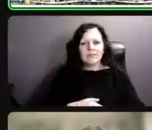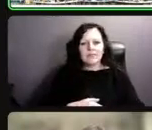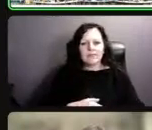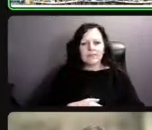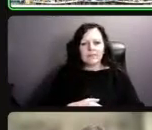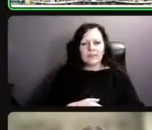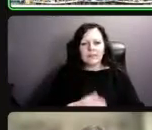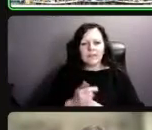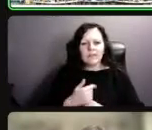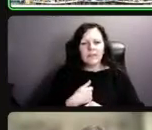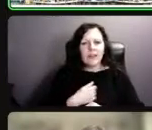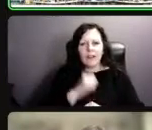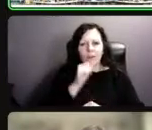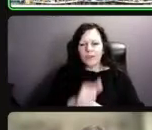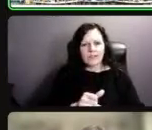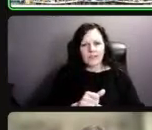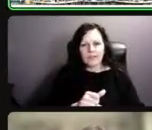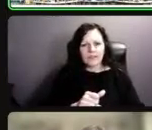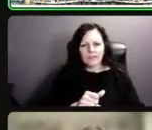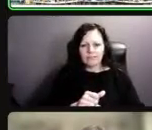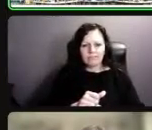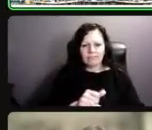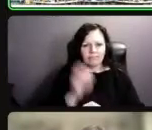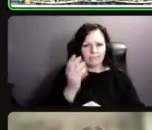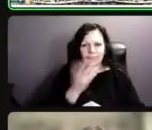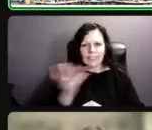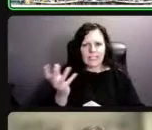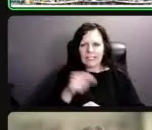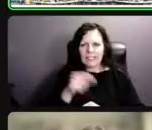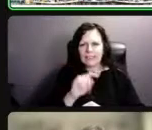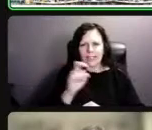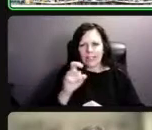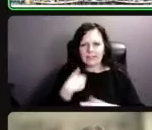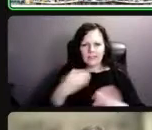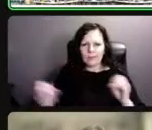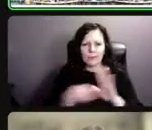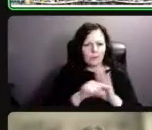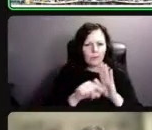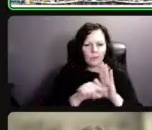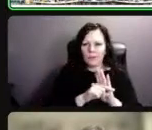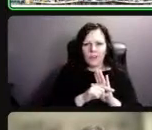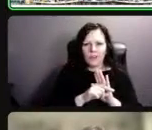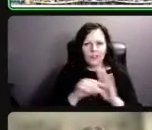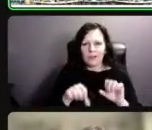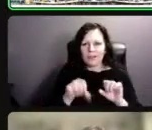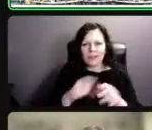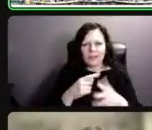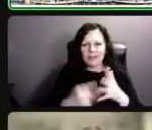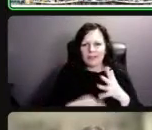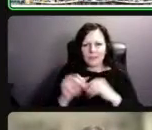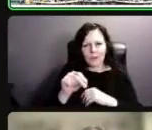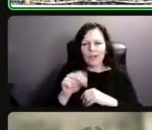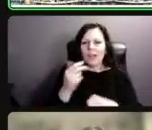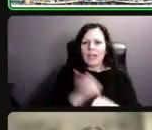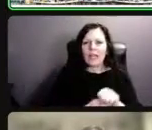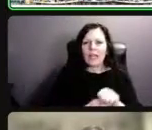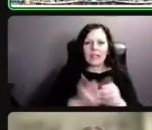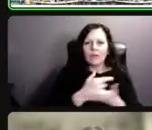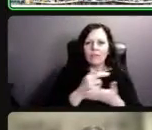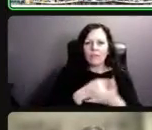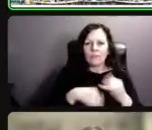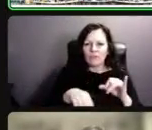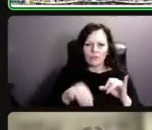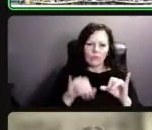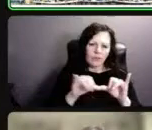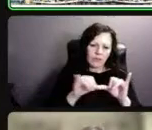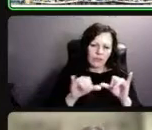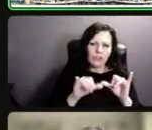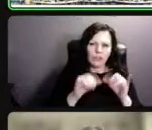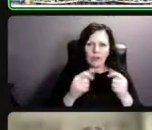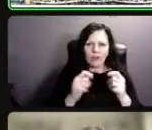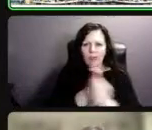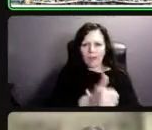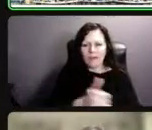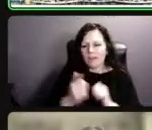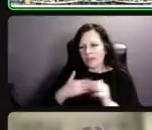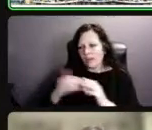AS GREAT QUESTION?